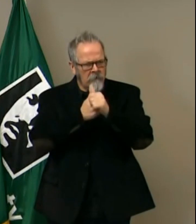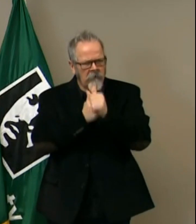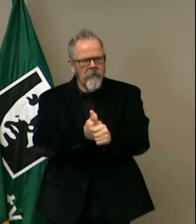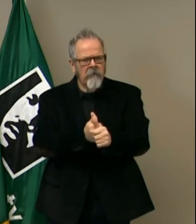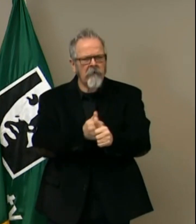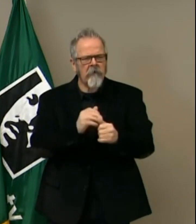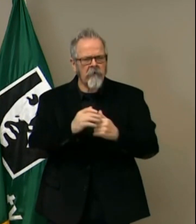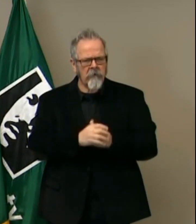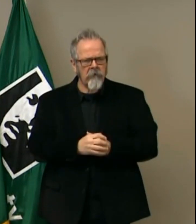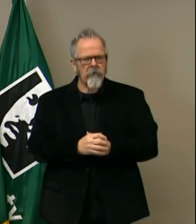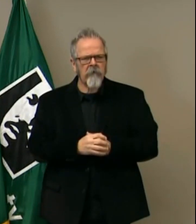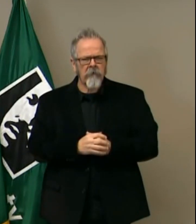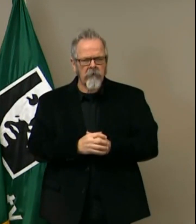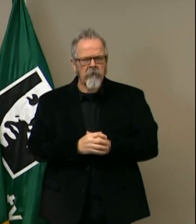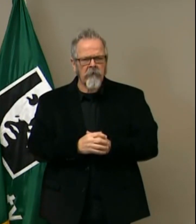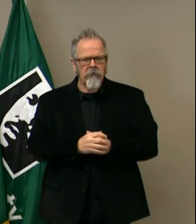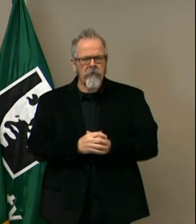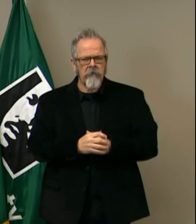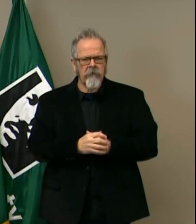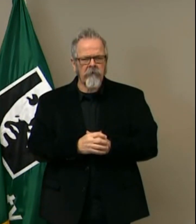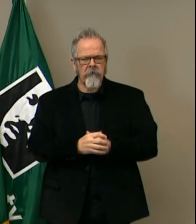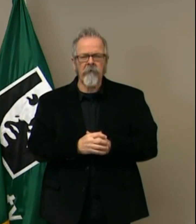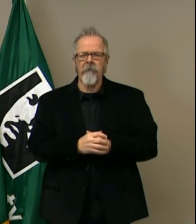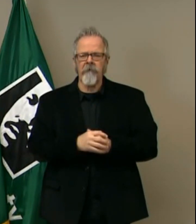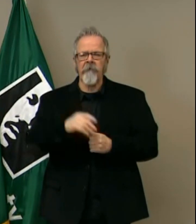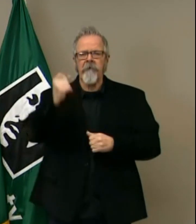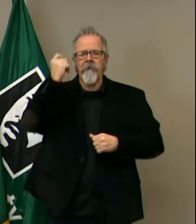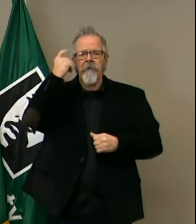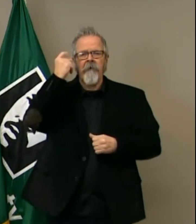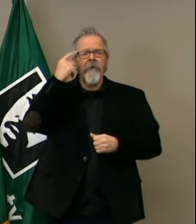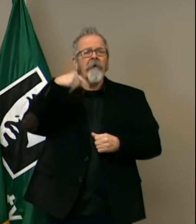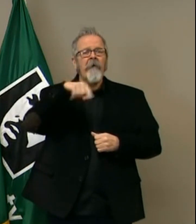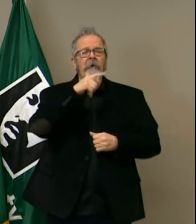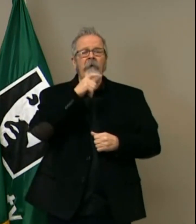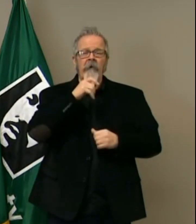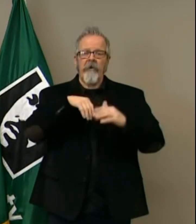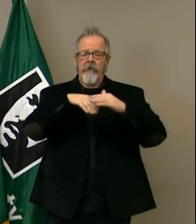healthy do not have underlying conditions I also agree that you ought